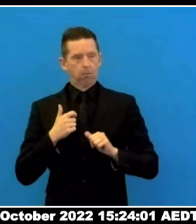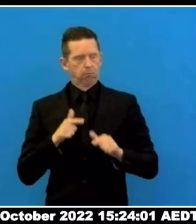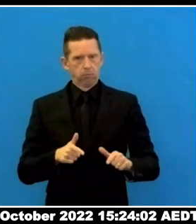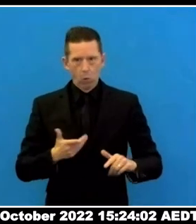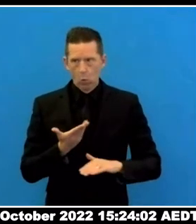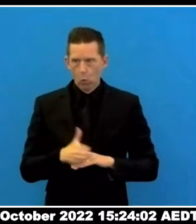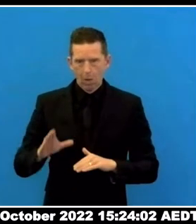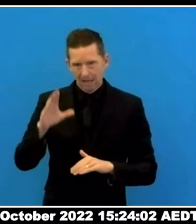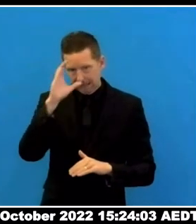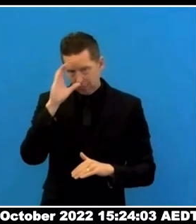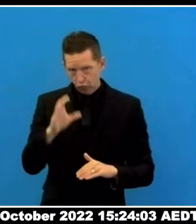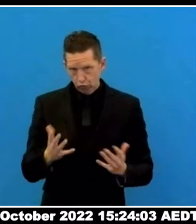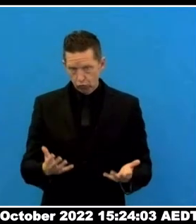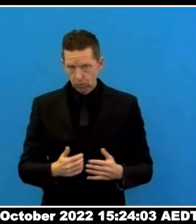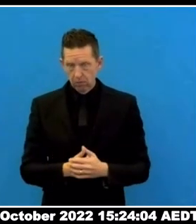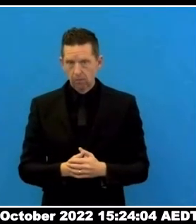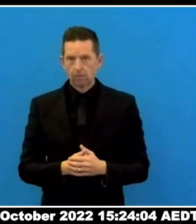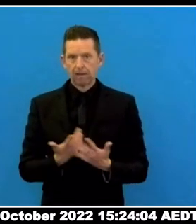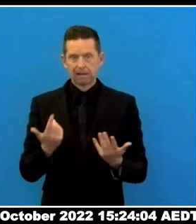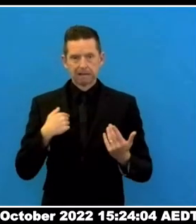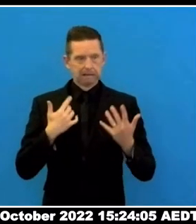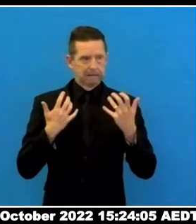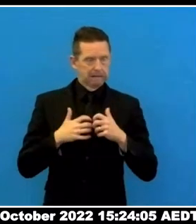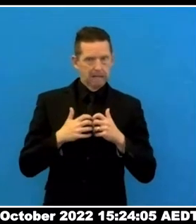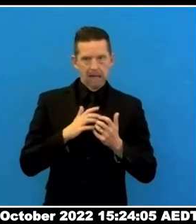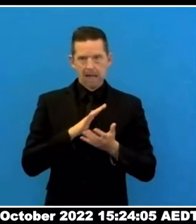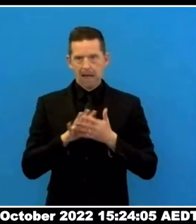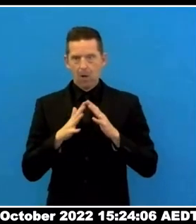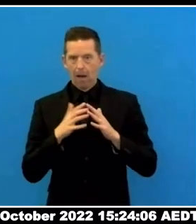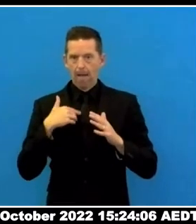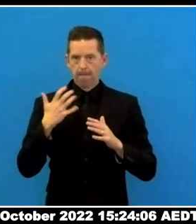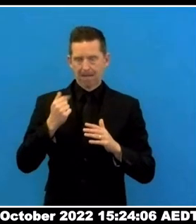The only thing I knew is how to feed myself inside my home